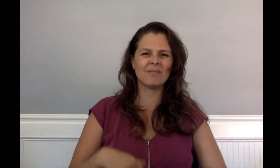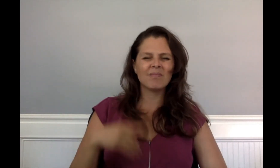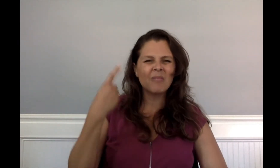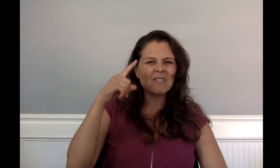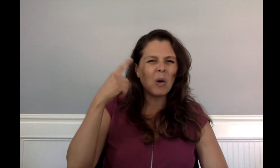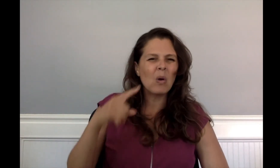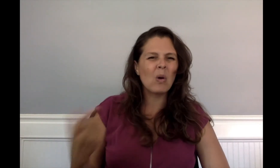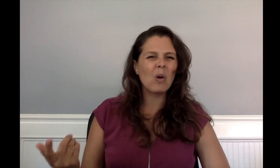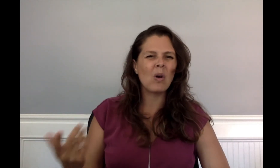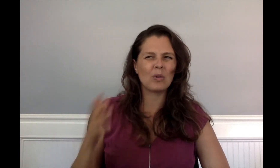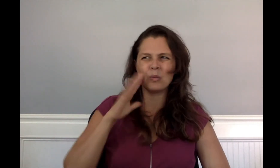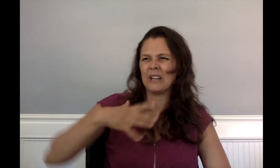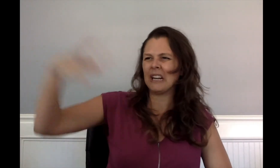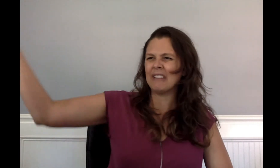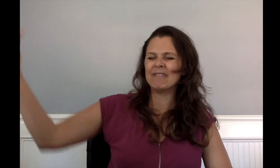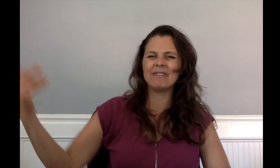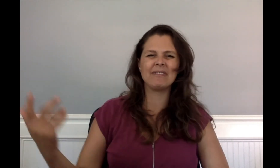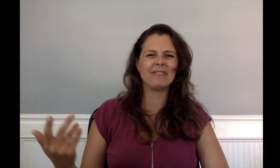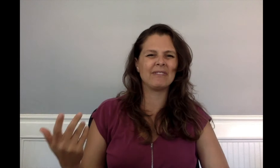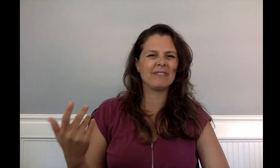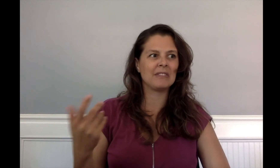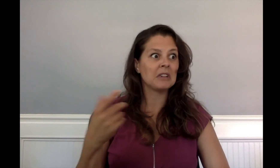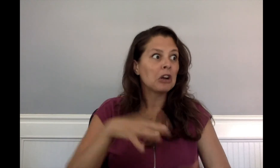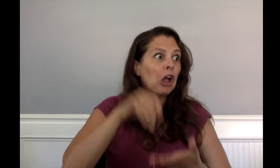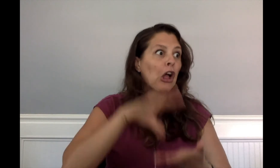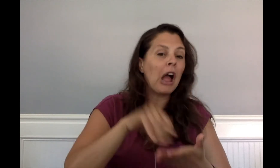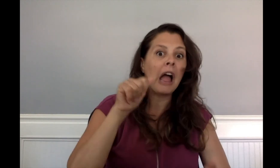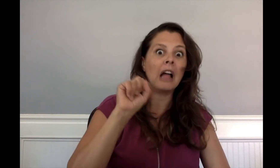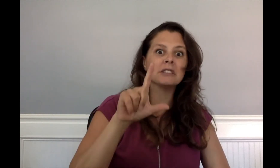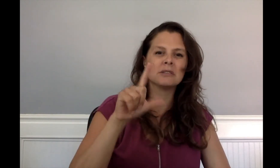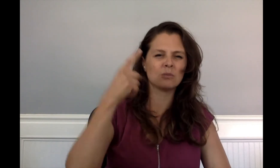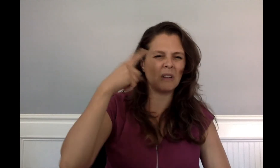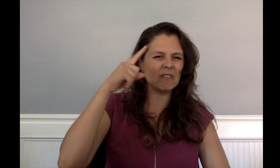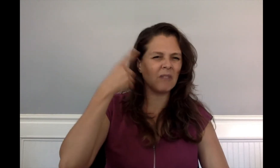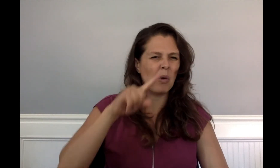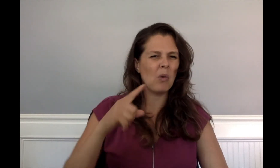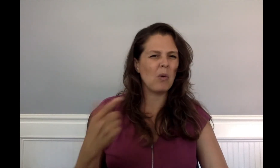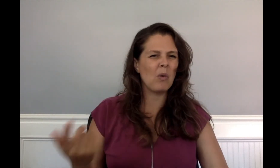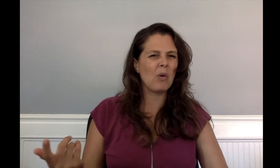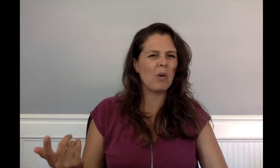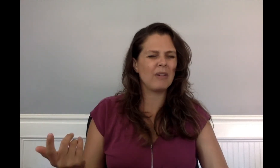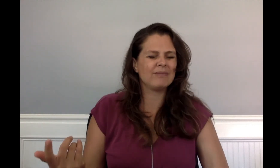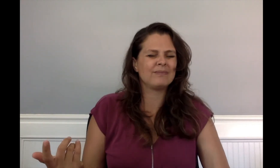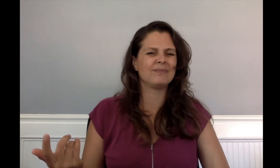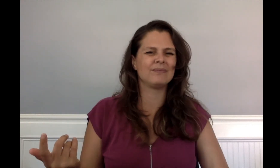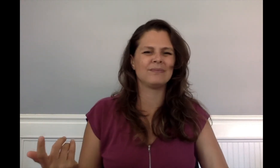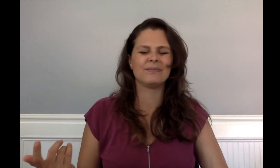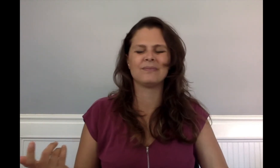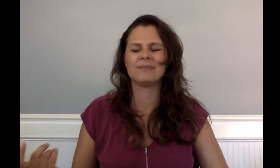Then he remembered he didn't need to practice ASL anymore.